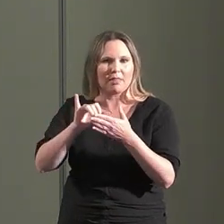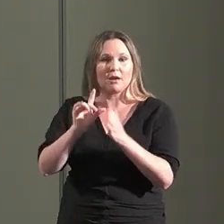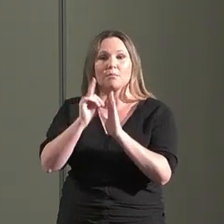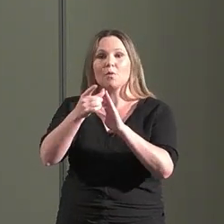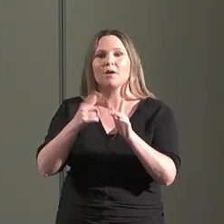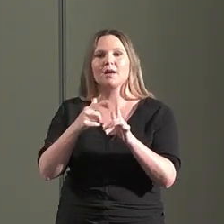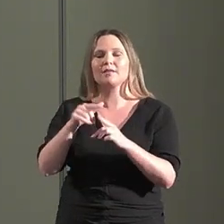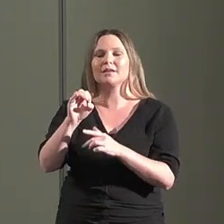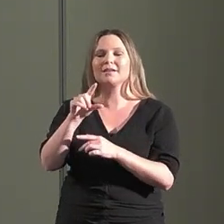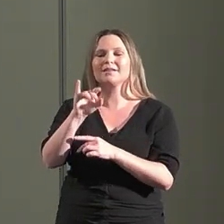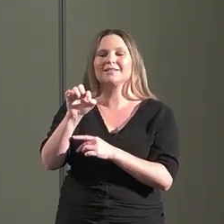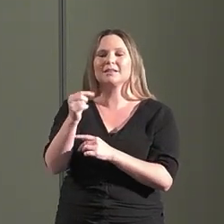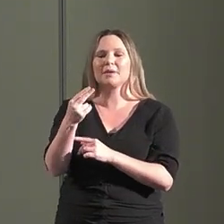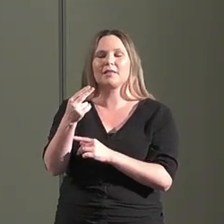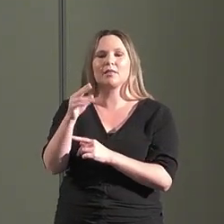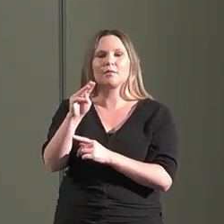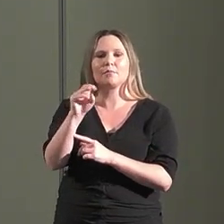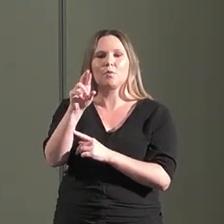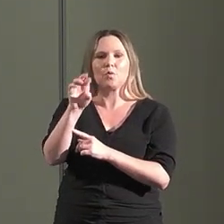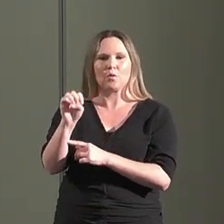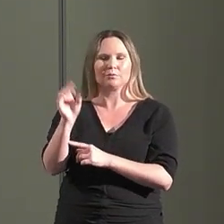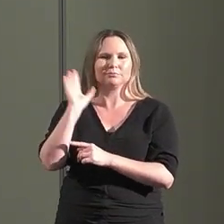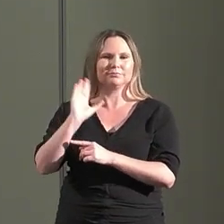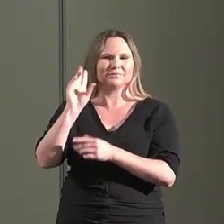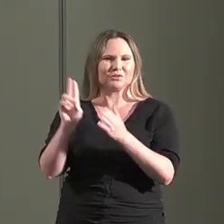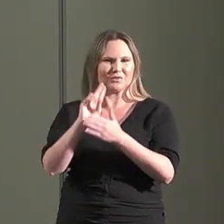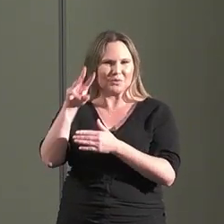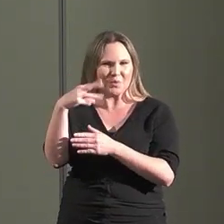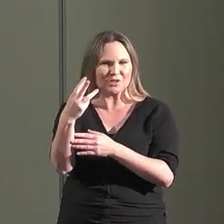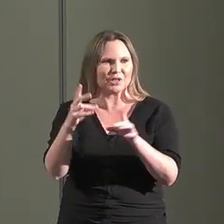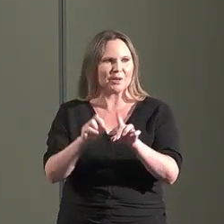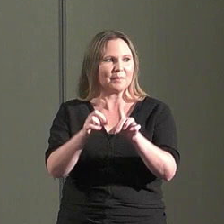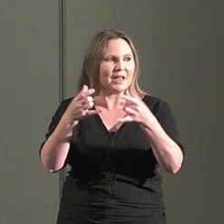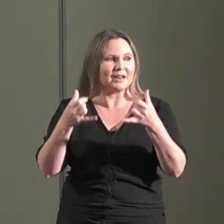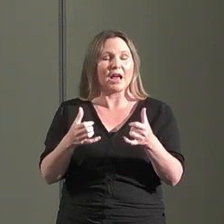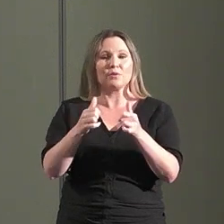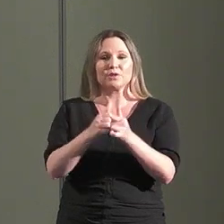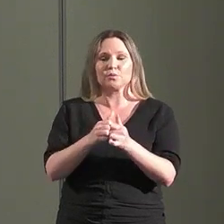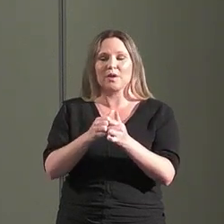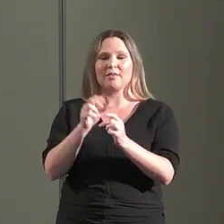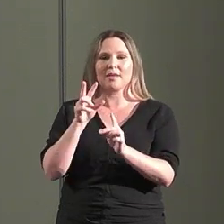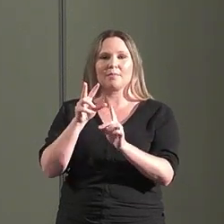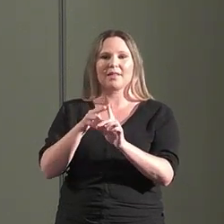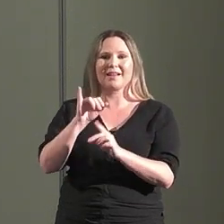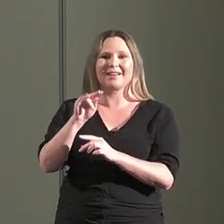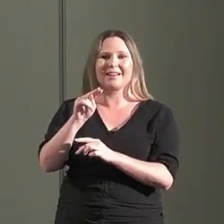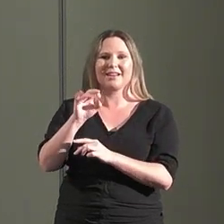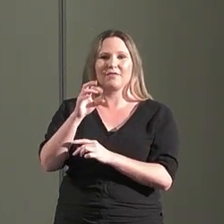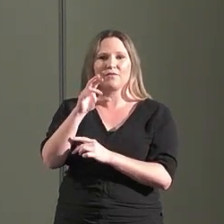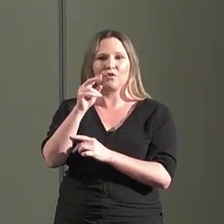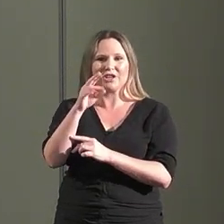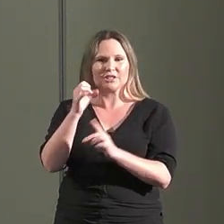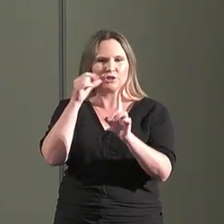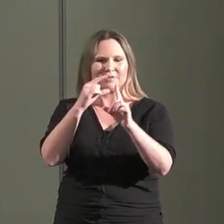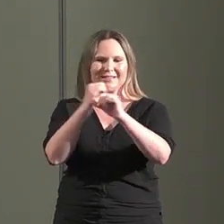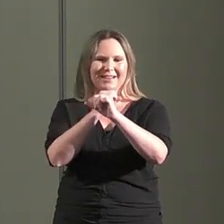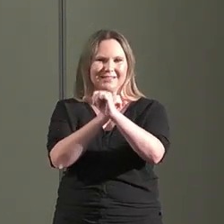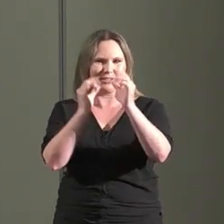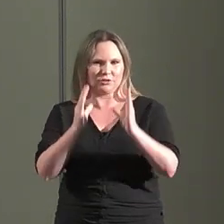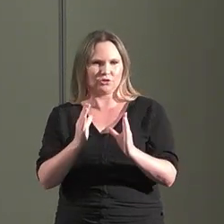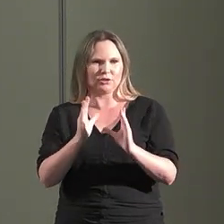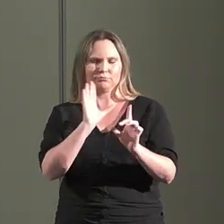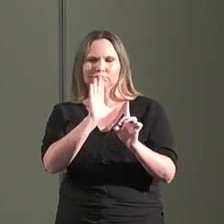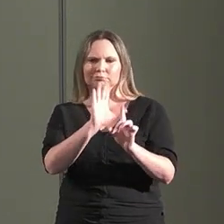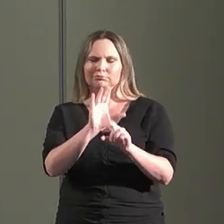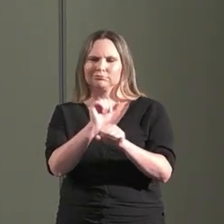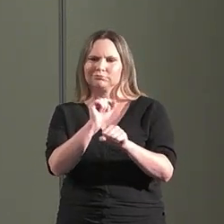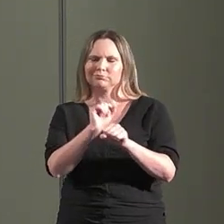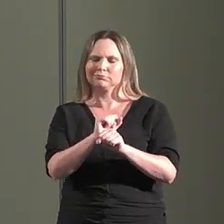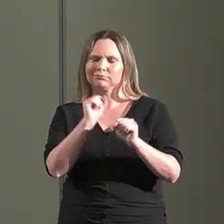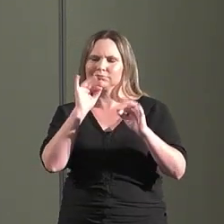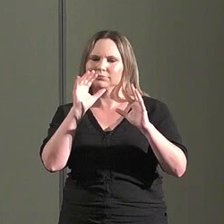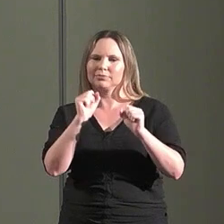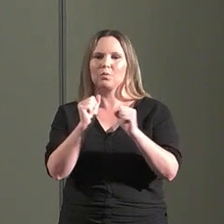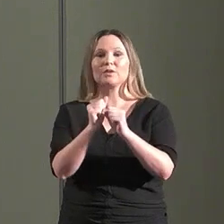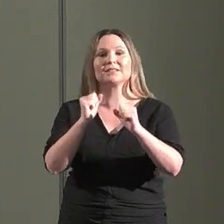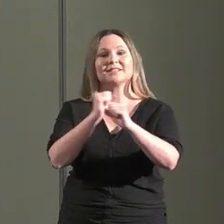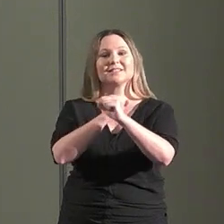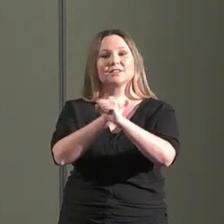Elizabeth more that is at applied inference that is the status she did a great job.